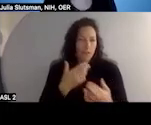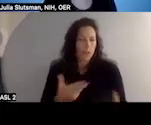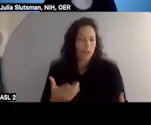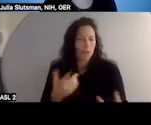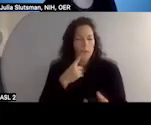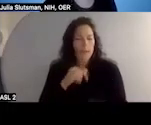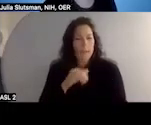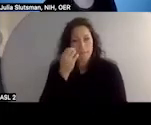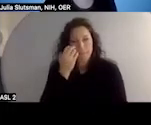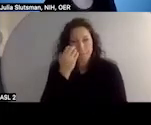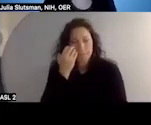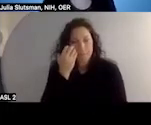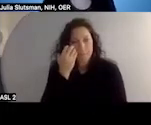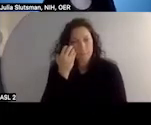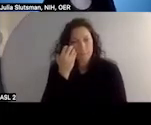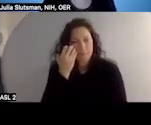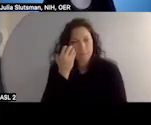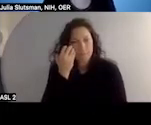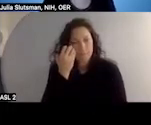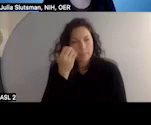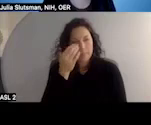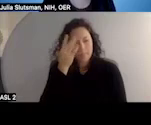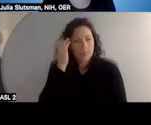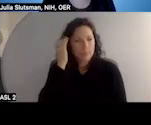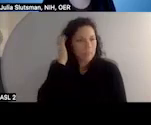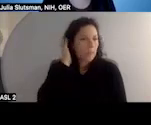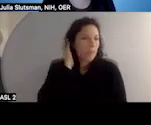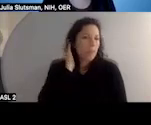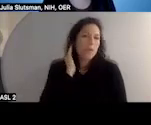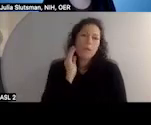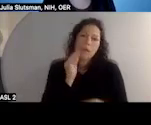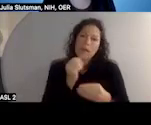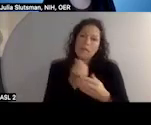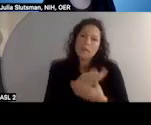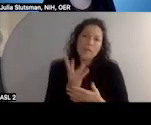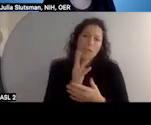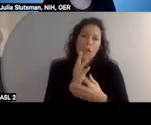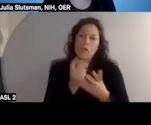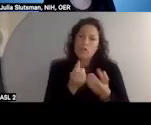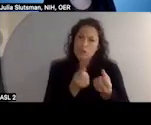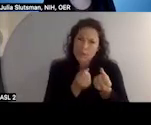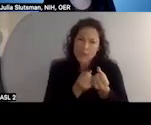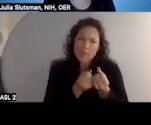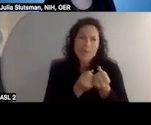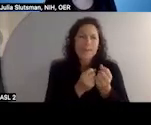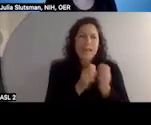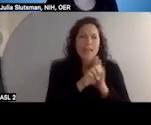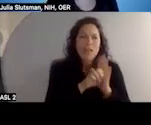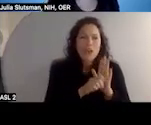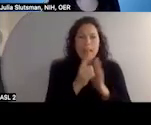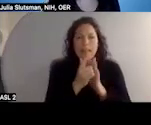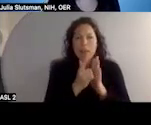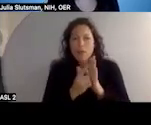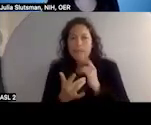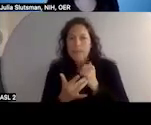I mentioned that there are a number of justifiable technical, ethical, legal factors that might limit the scope of sharing,